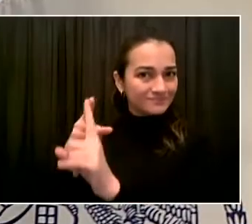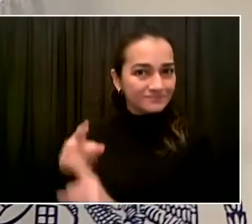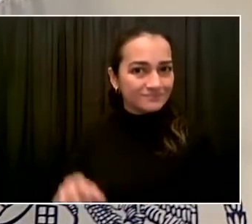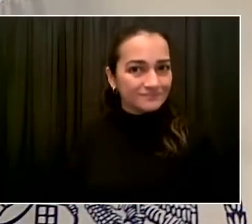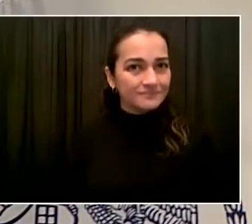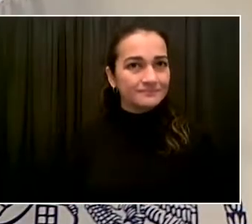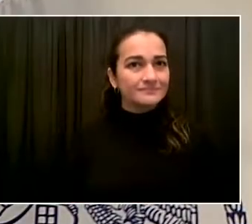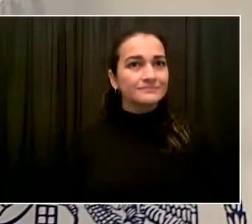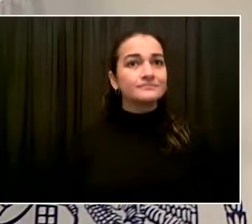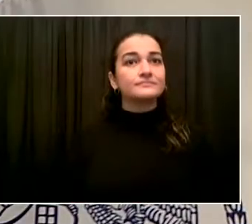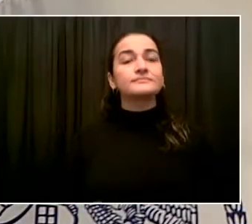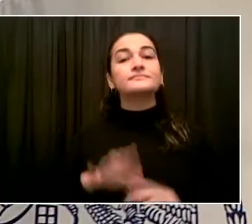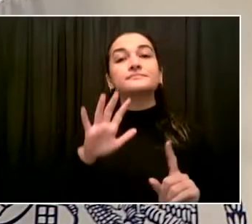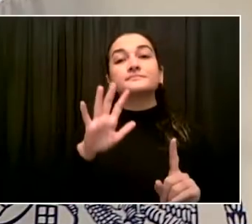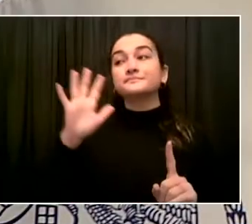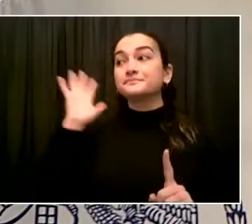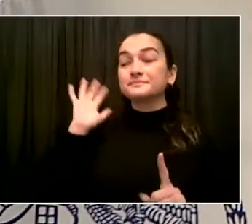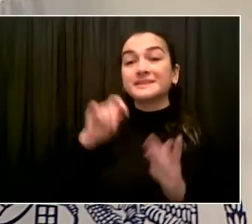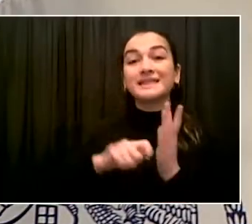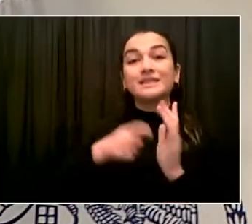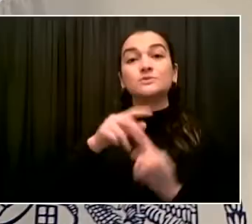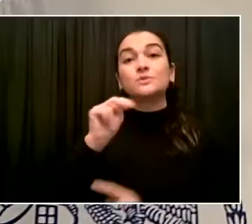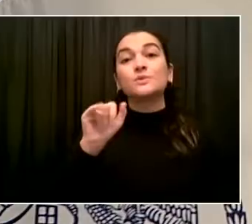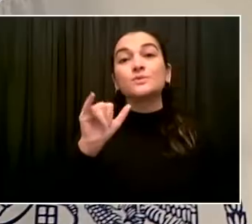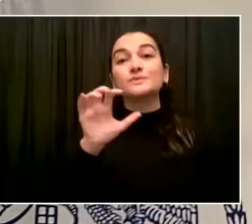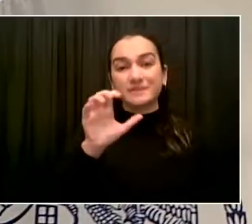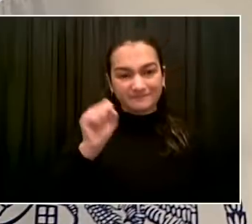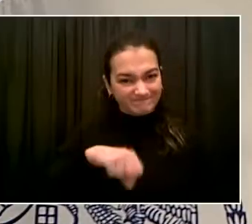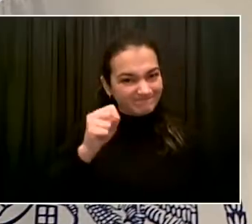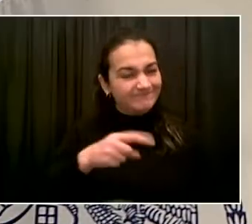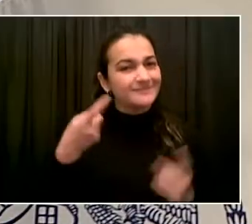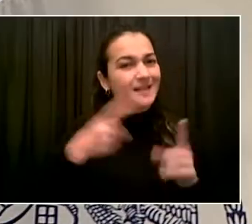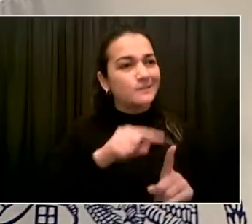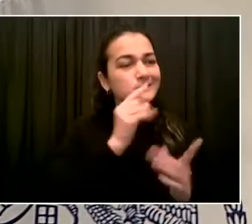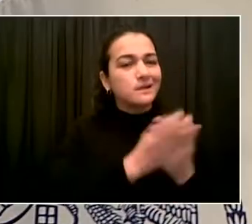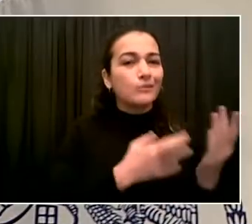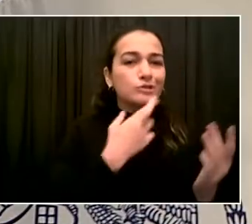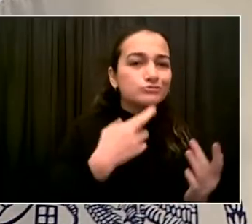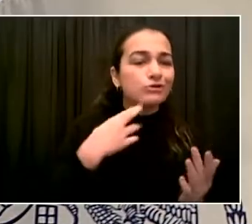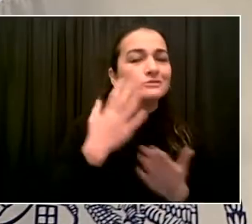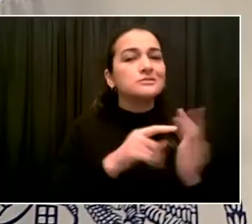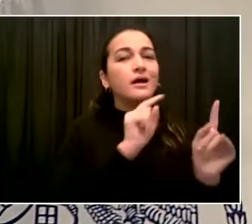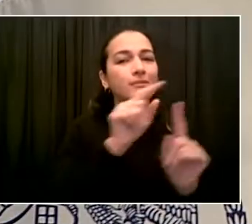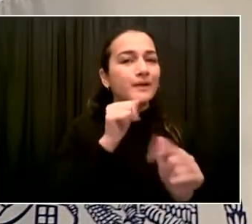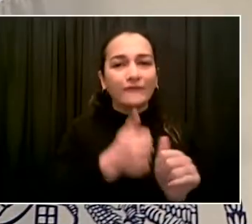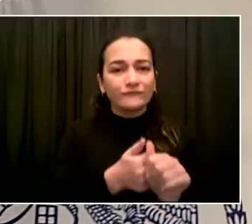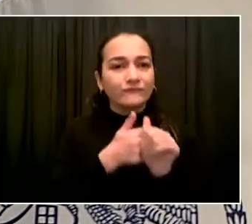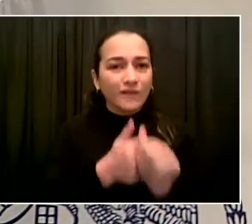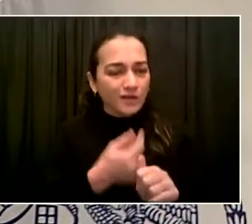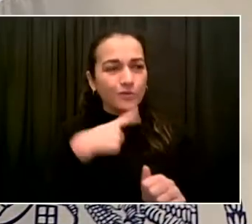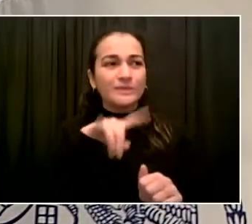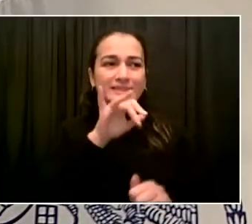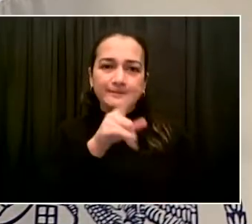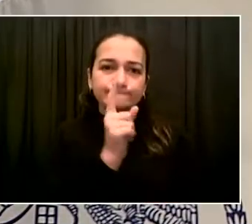FIGURE OUT HOW TO DO IT WELL. THERE'VE BEEN VERY FEW INSTANCES WHERE GOT TO THE POINT WHERE THEY HAVE